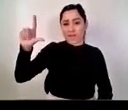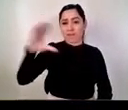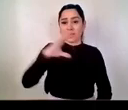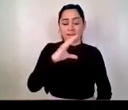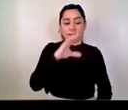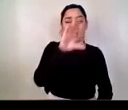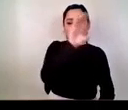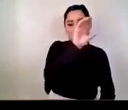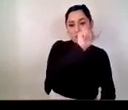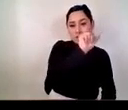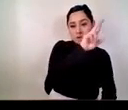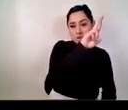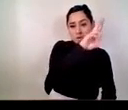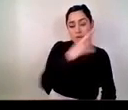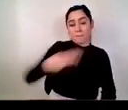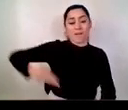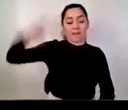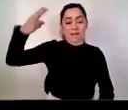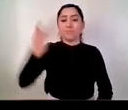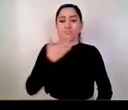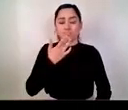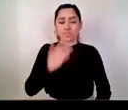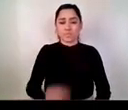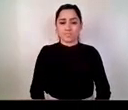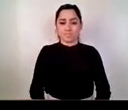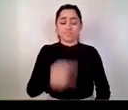Not getting enough sleep can be dangerous, for example